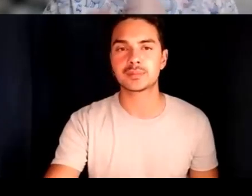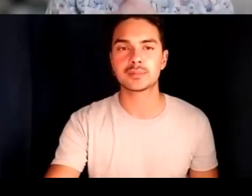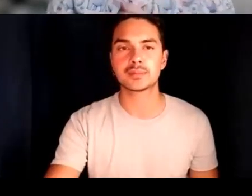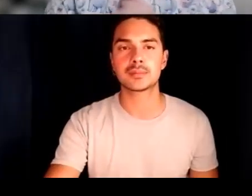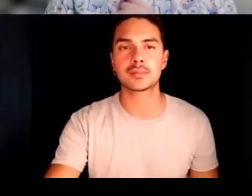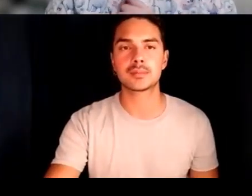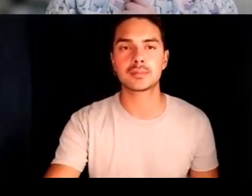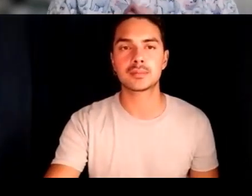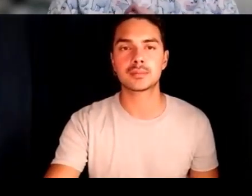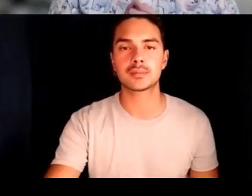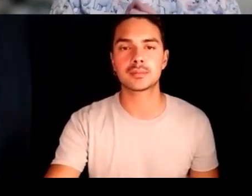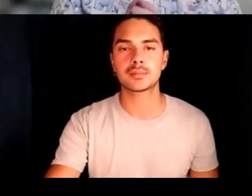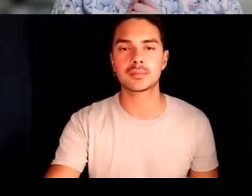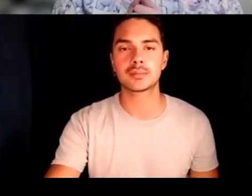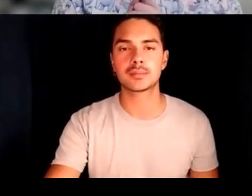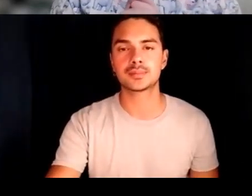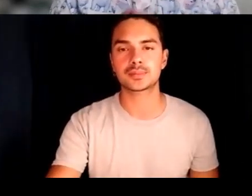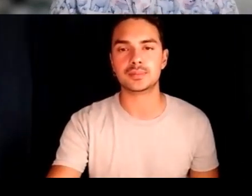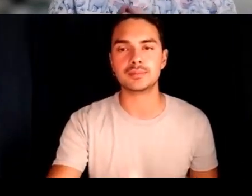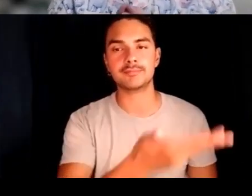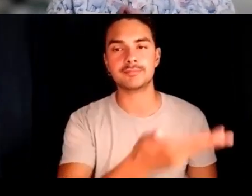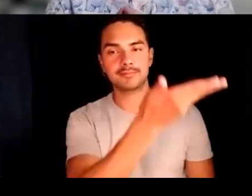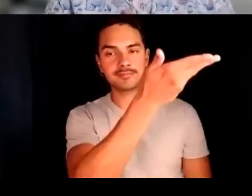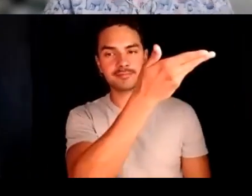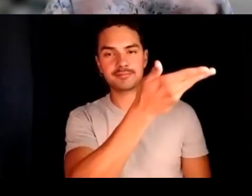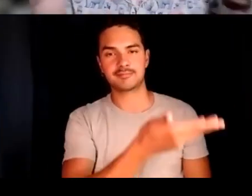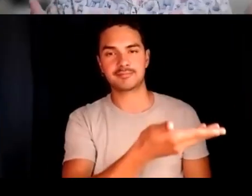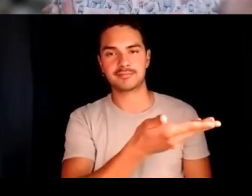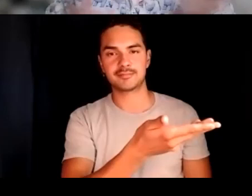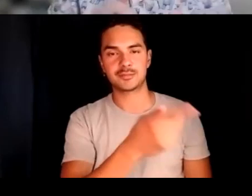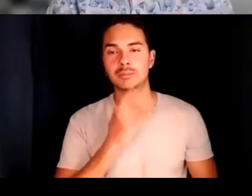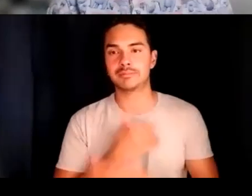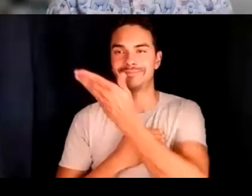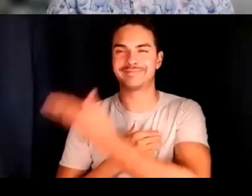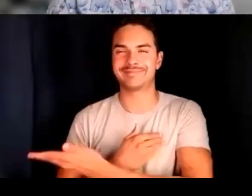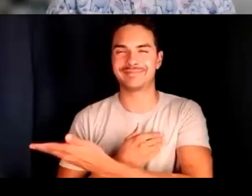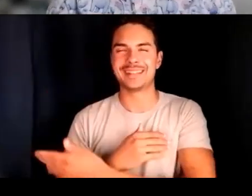This project is part of a grant we have through SAMHSA, so here is our disclaimer.